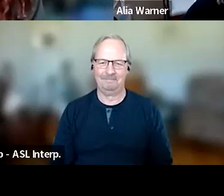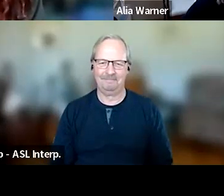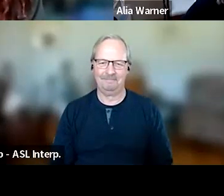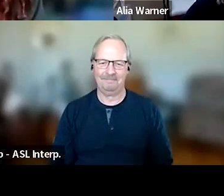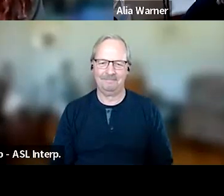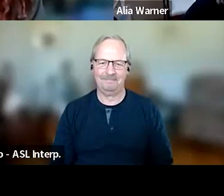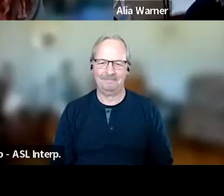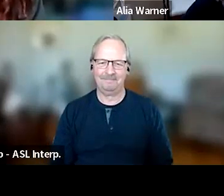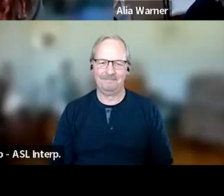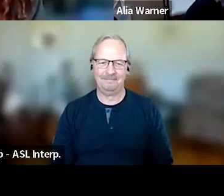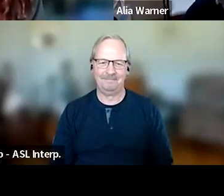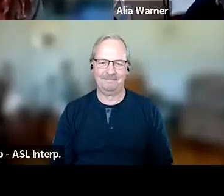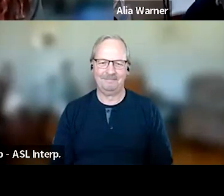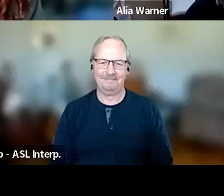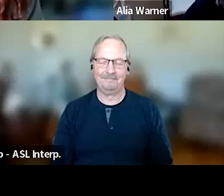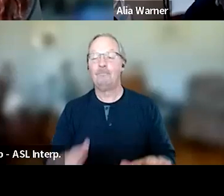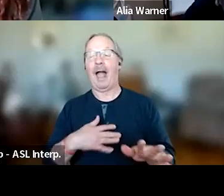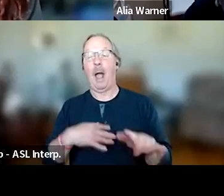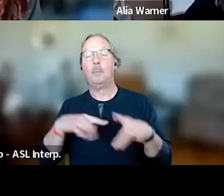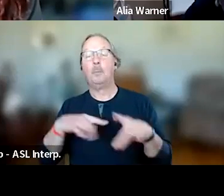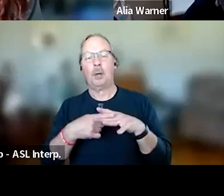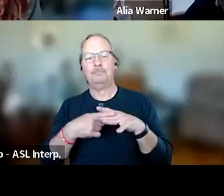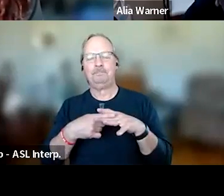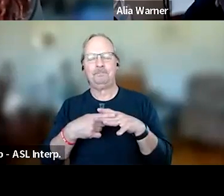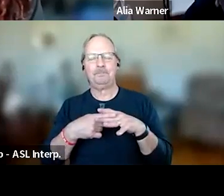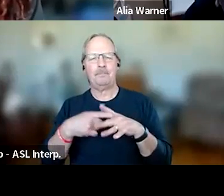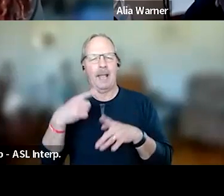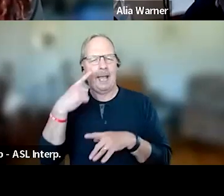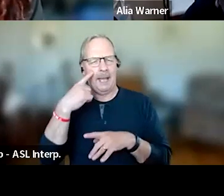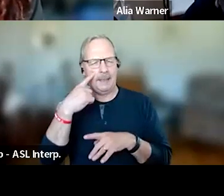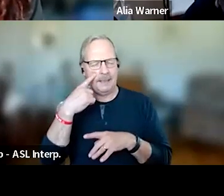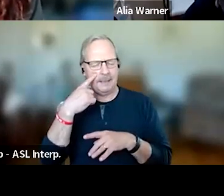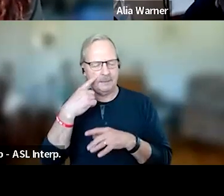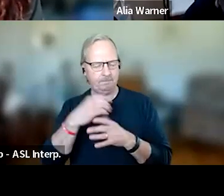I can go ahead and get started. And I think that, first,